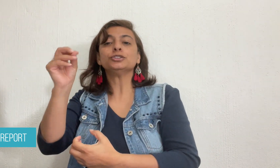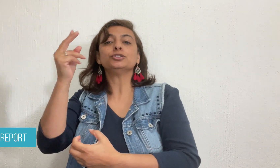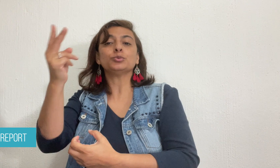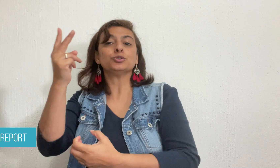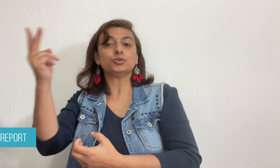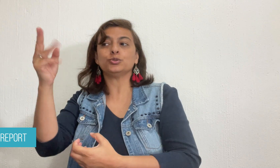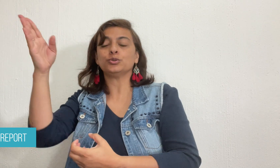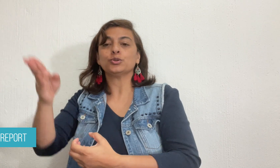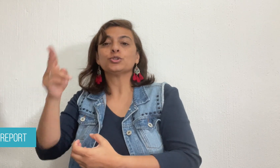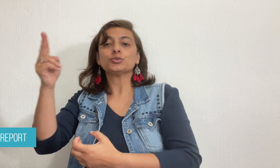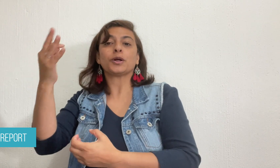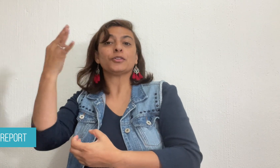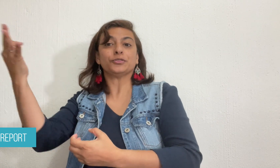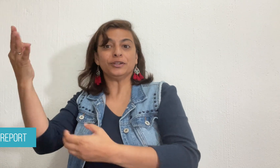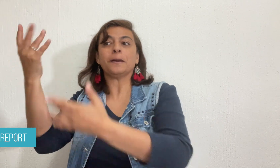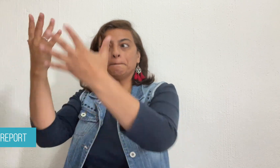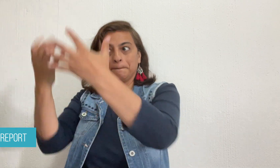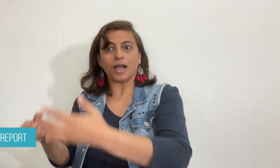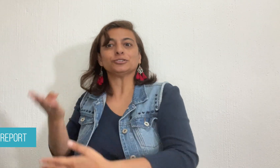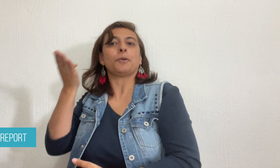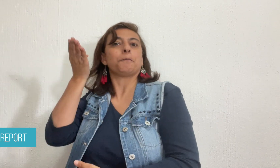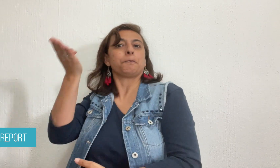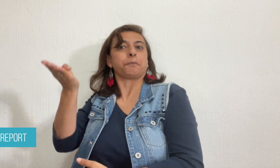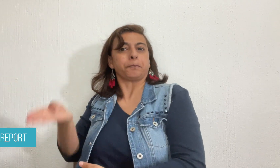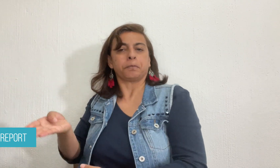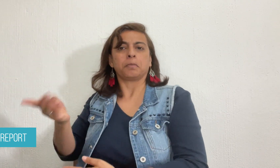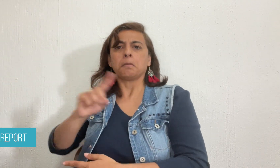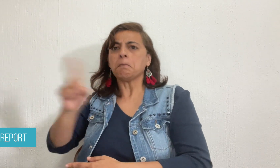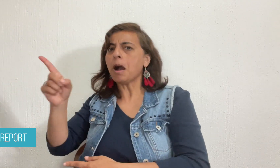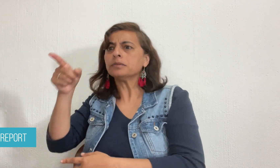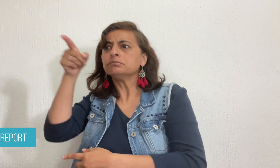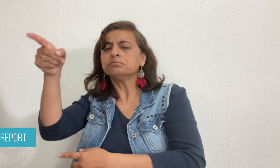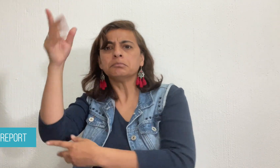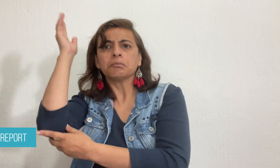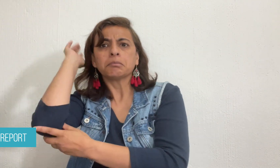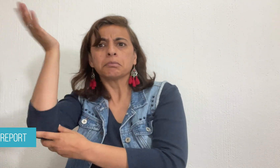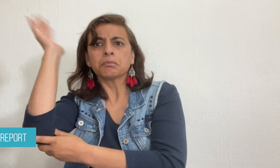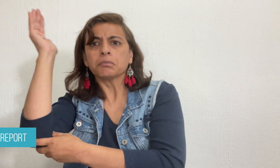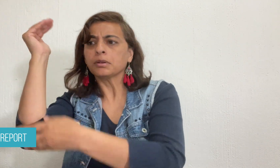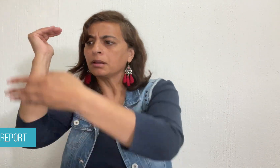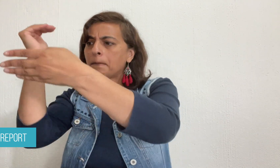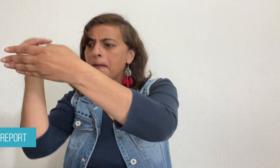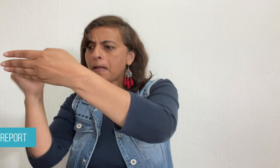Those remarks are not part of the budget speech, and